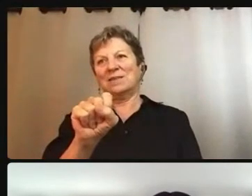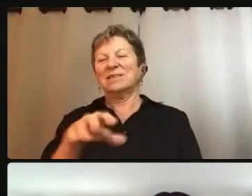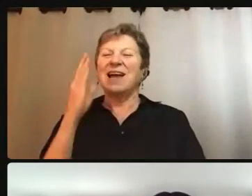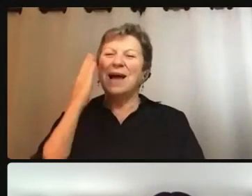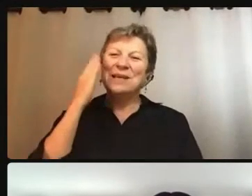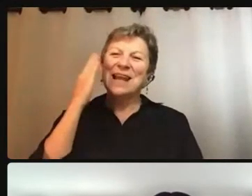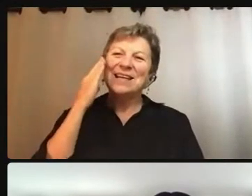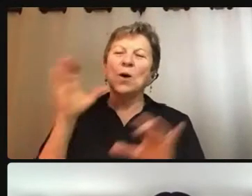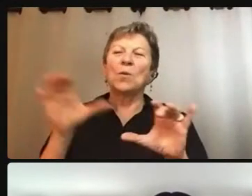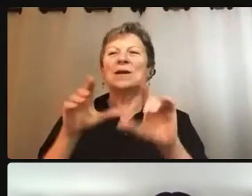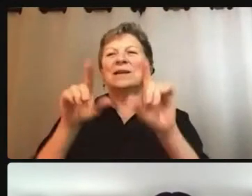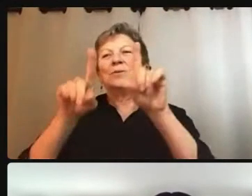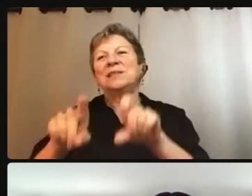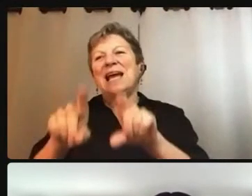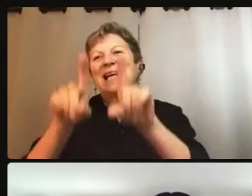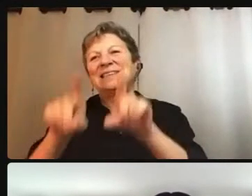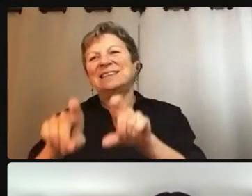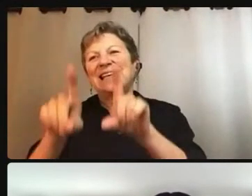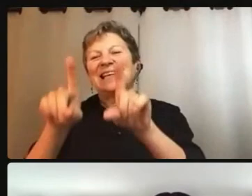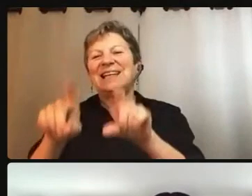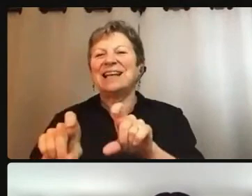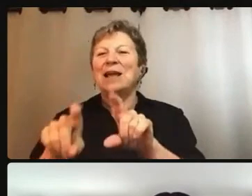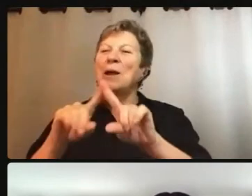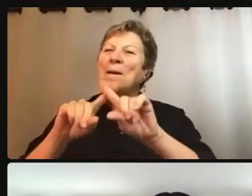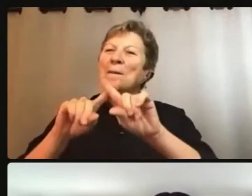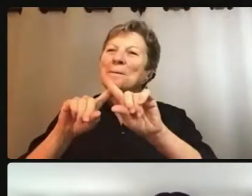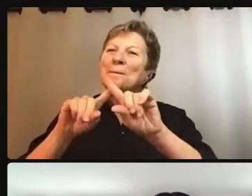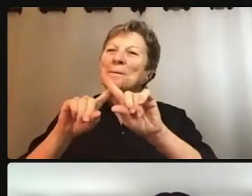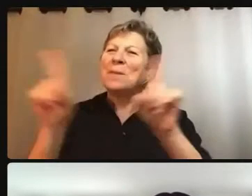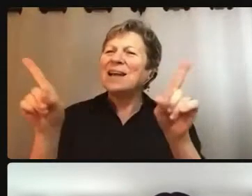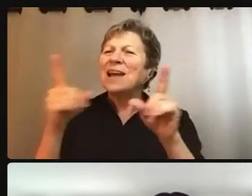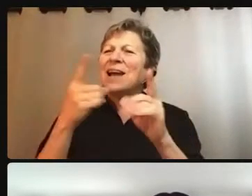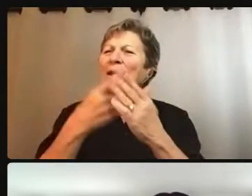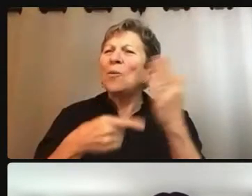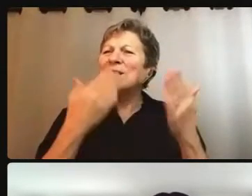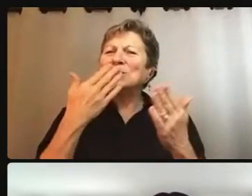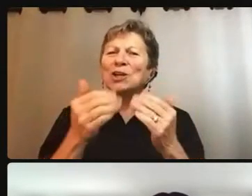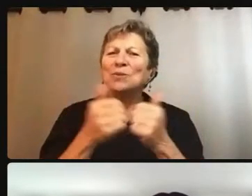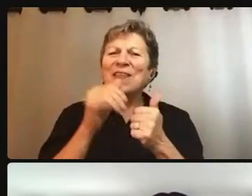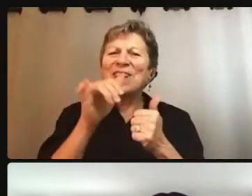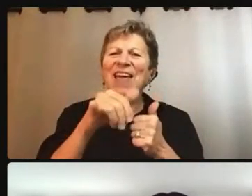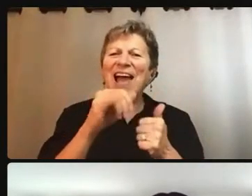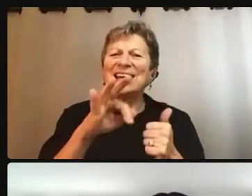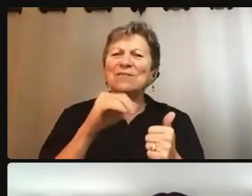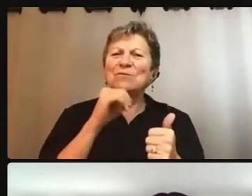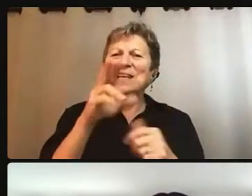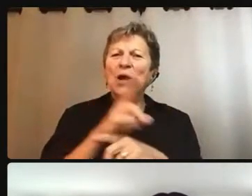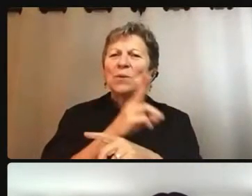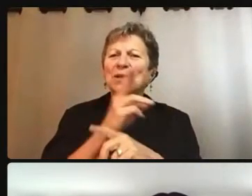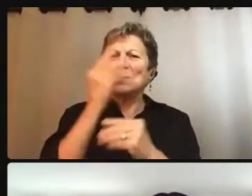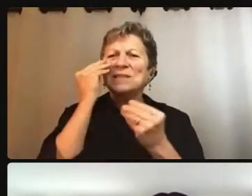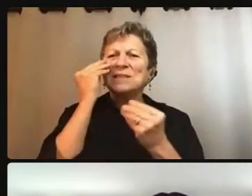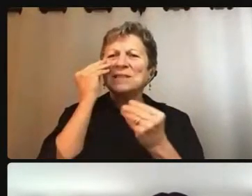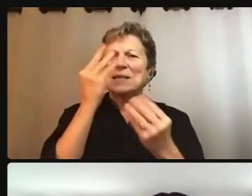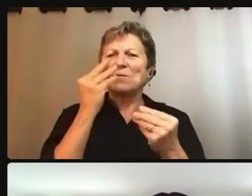ALSO AND I KNOW THAT WE DO ALL